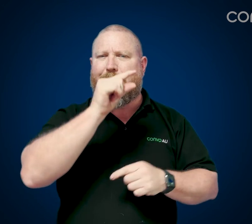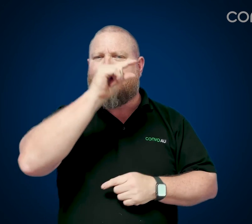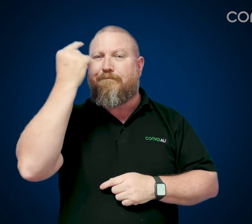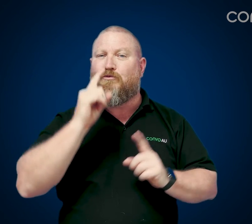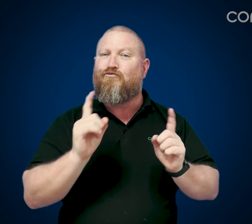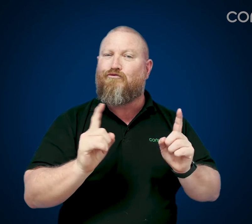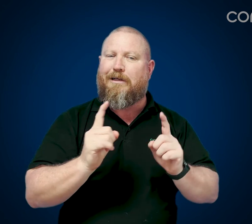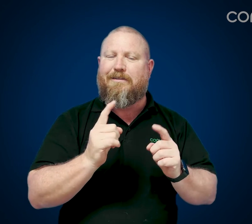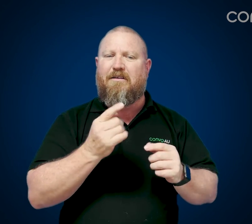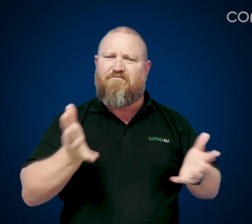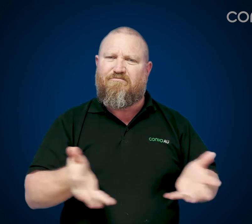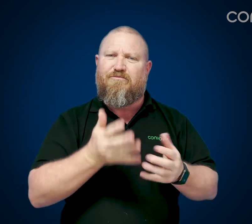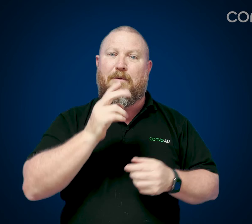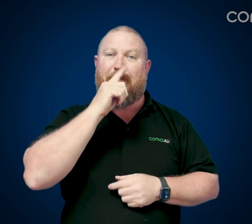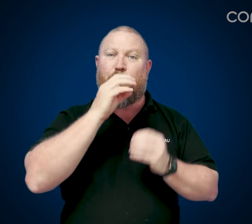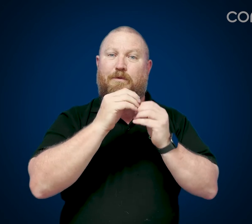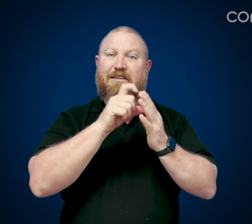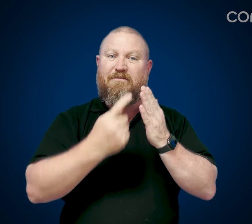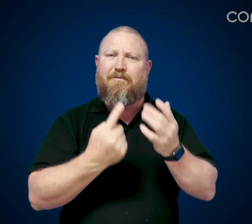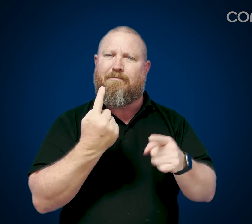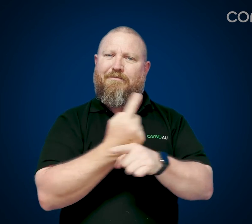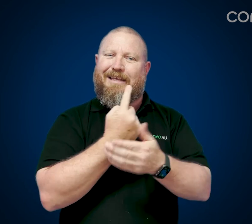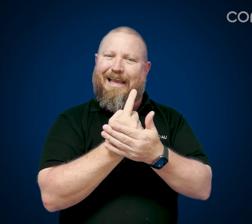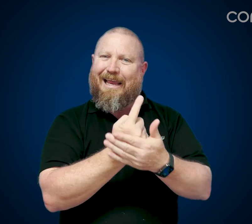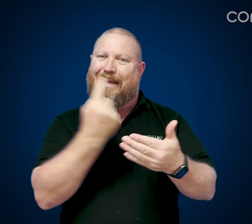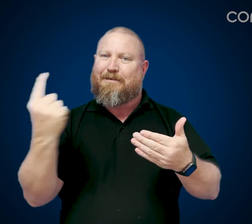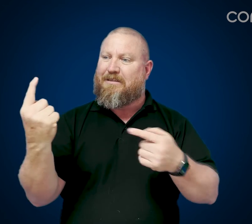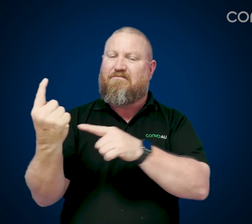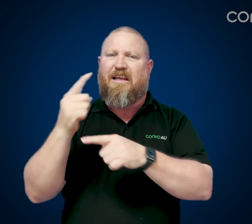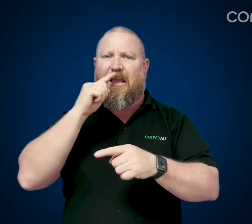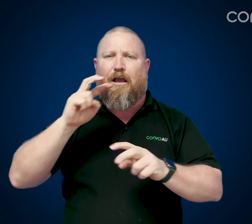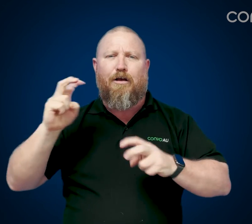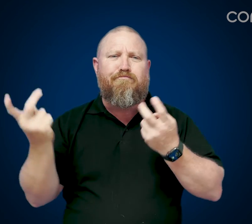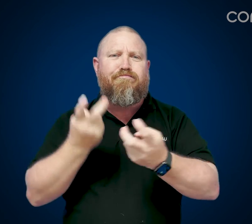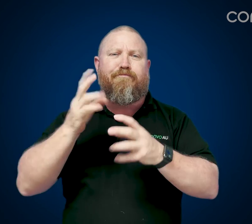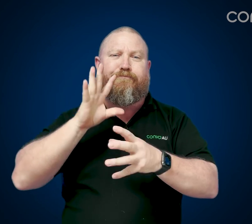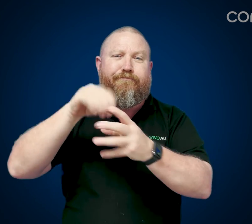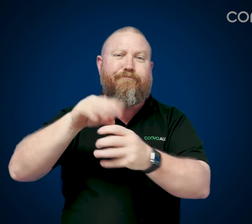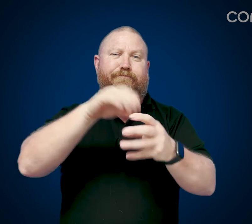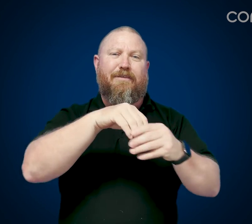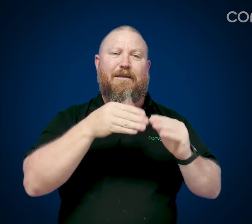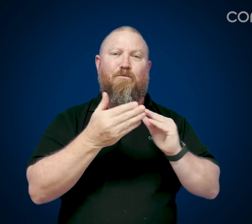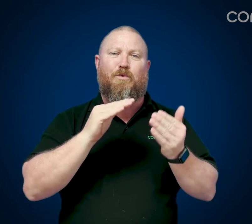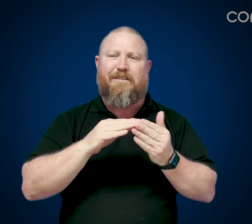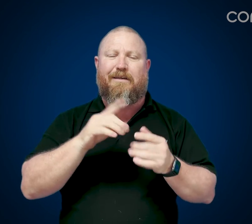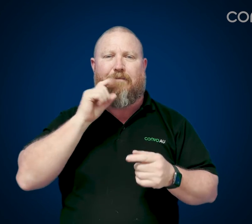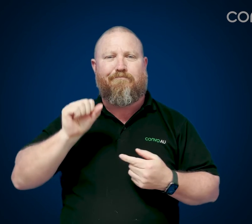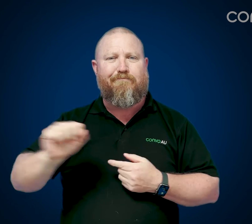giving people with disability the independence to seek and obtain the right type of support to achieve their goals -